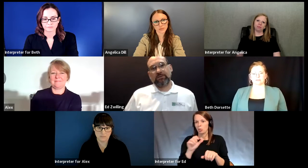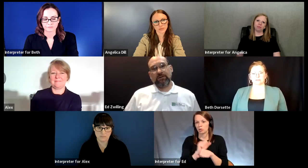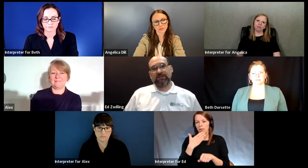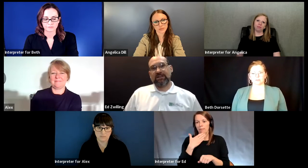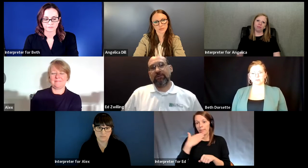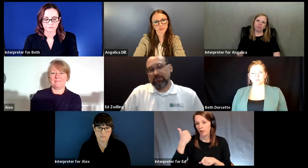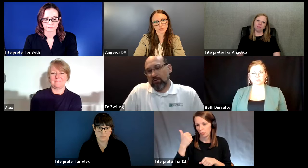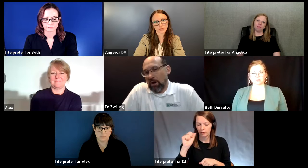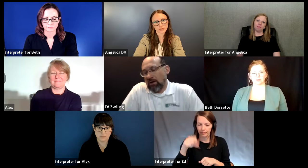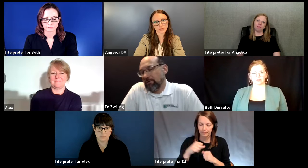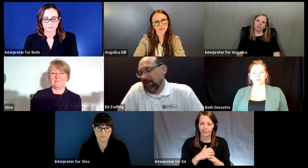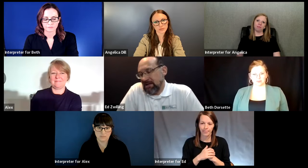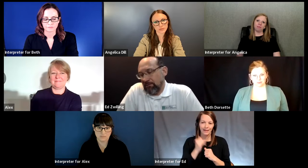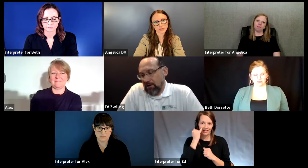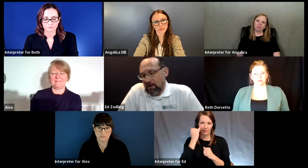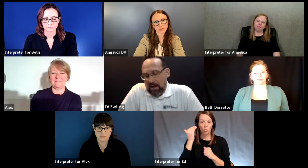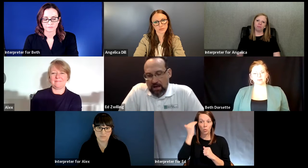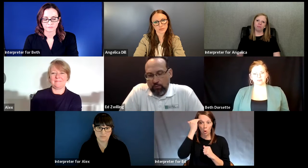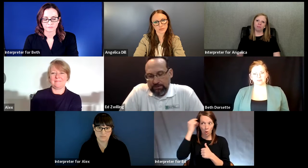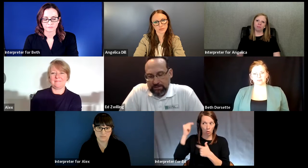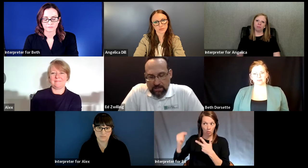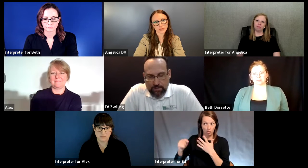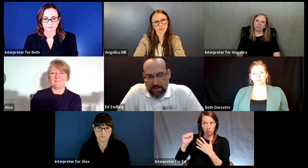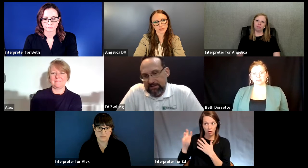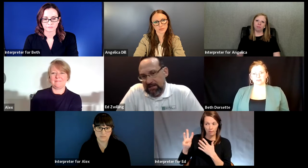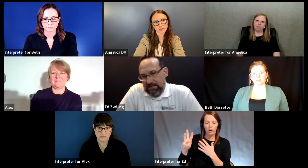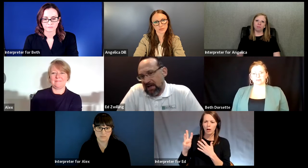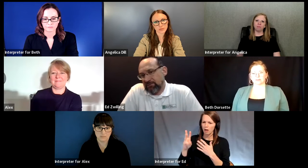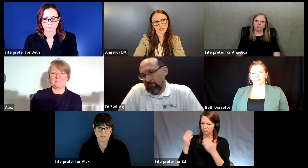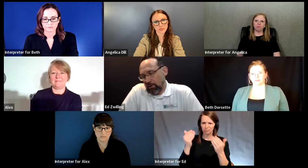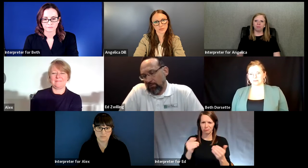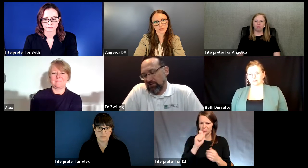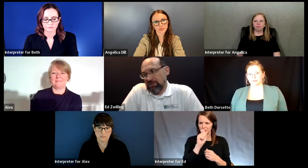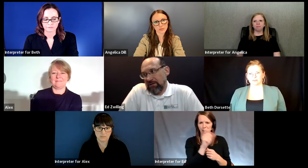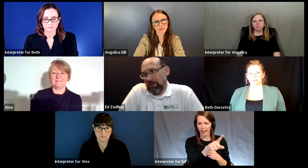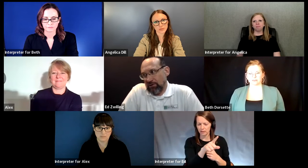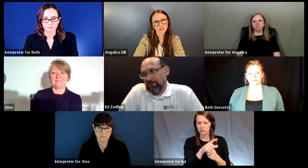So to the extent that you're aware that that's out there, I wouldn't hesitate to ask for it.